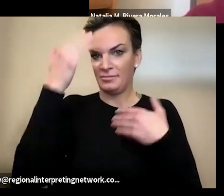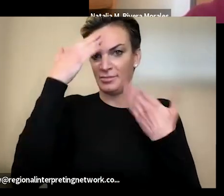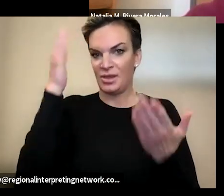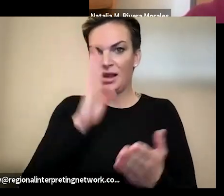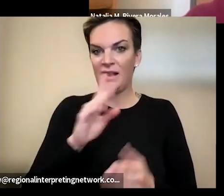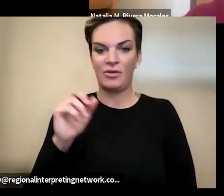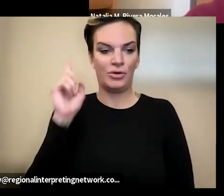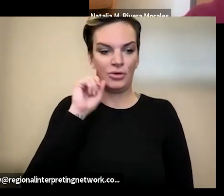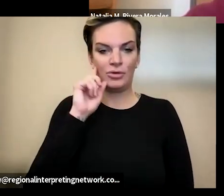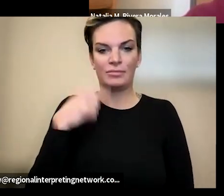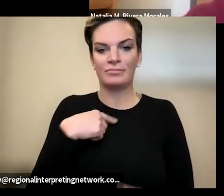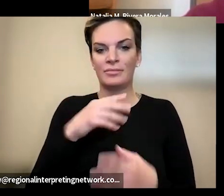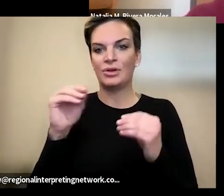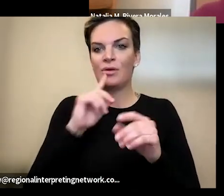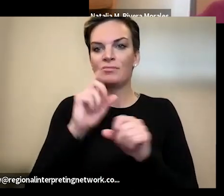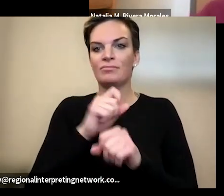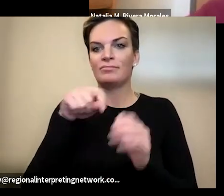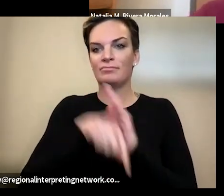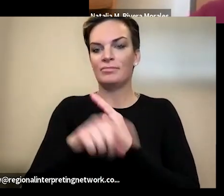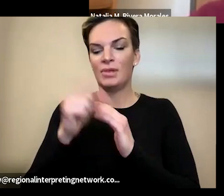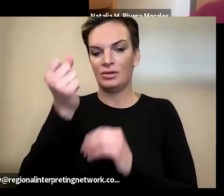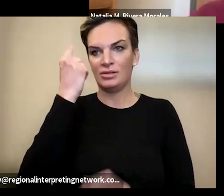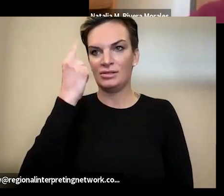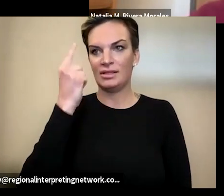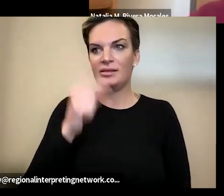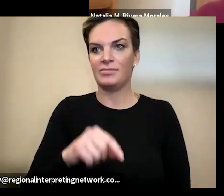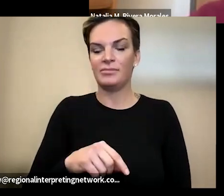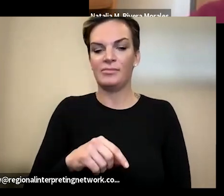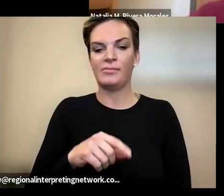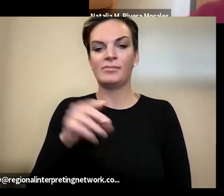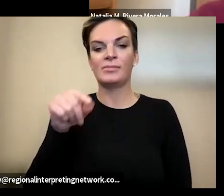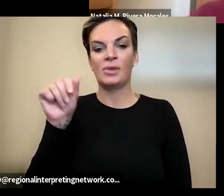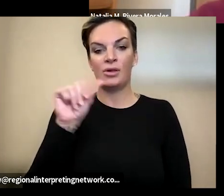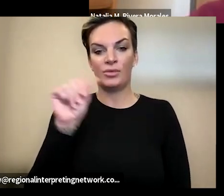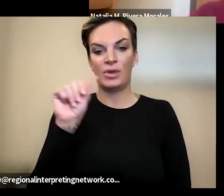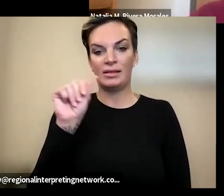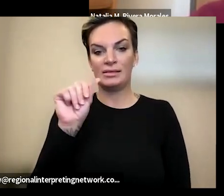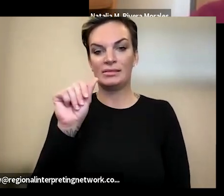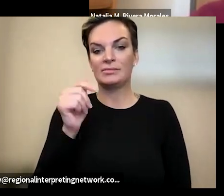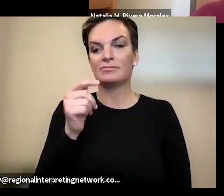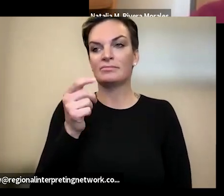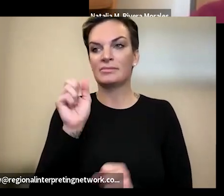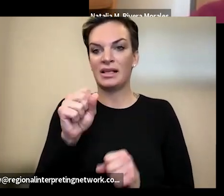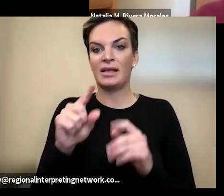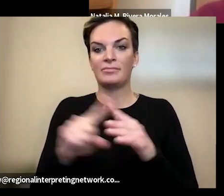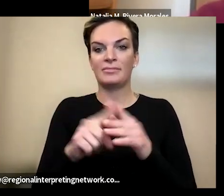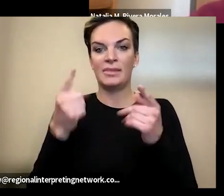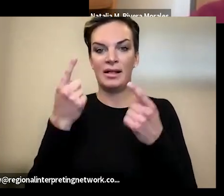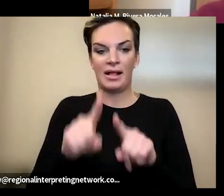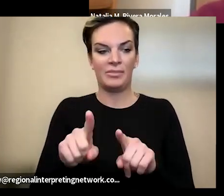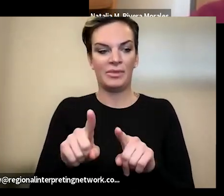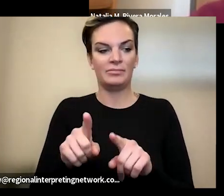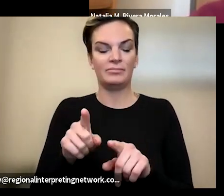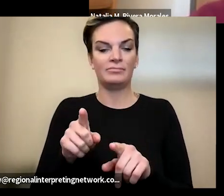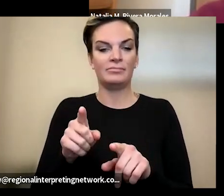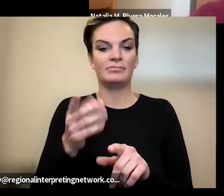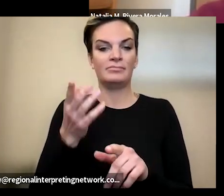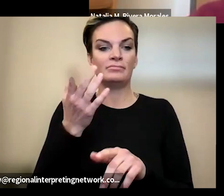of it. I had no concept of this. So arthritis can happen as a result of sort of age, wear and tear,